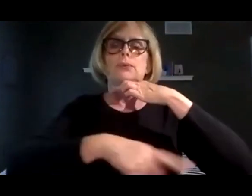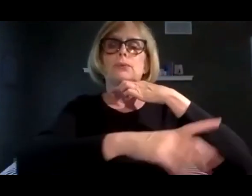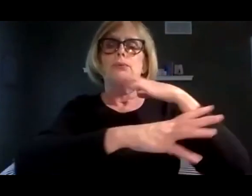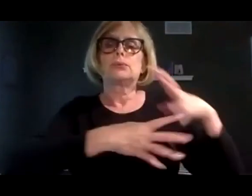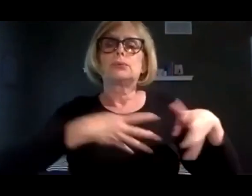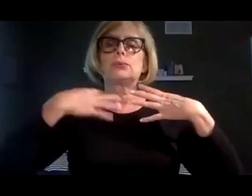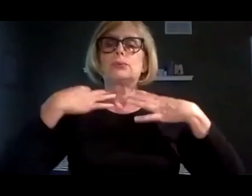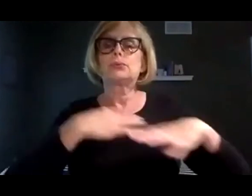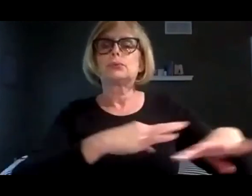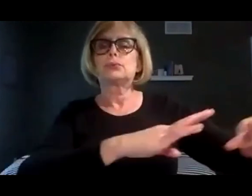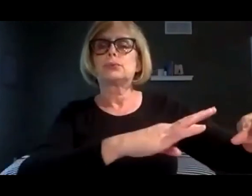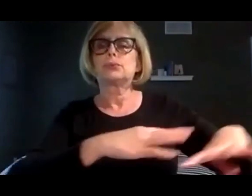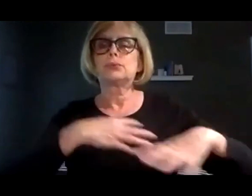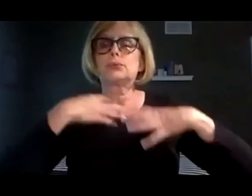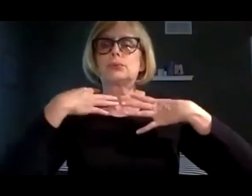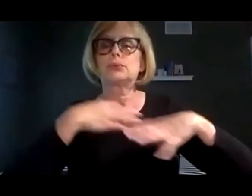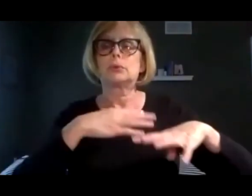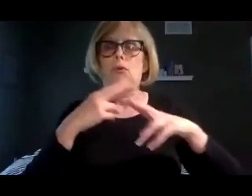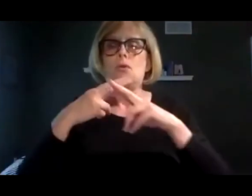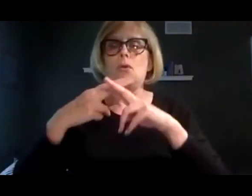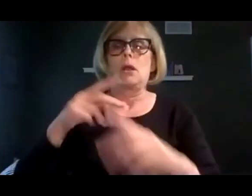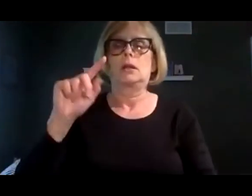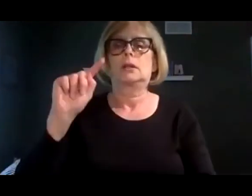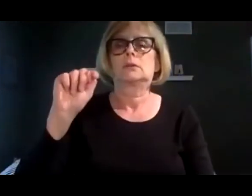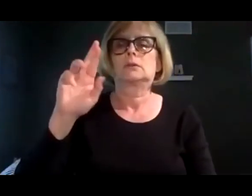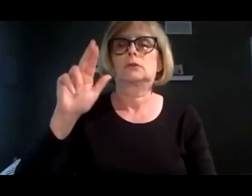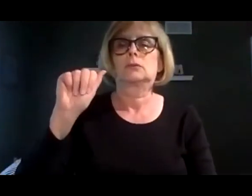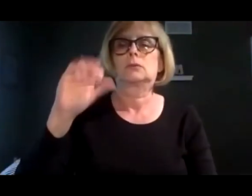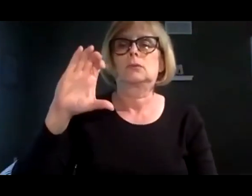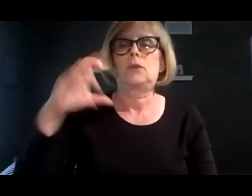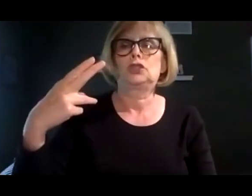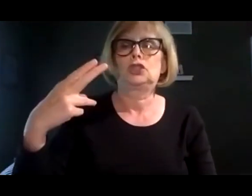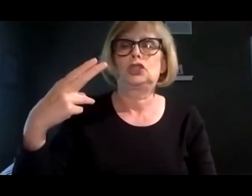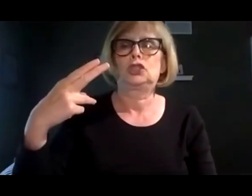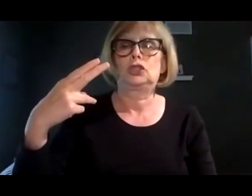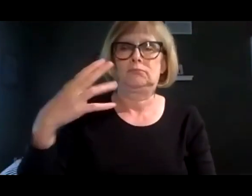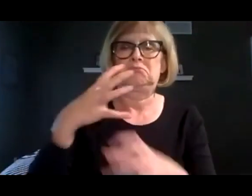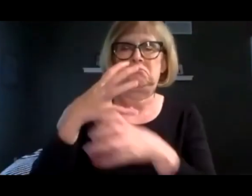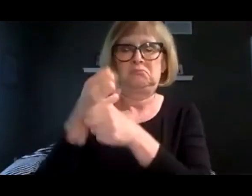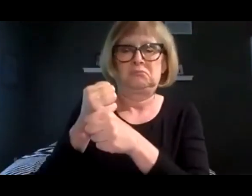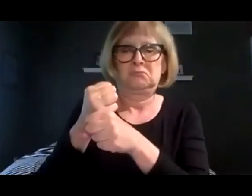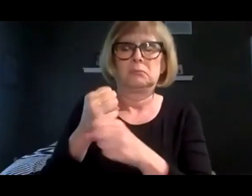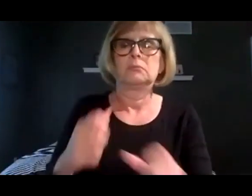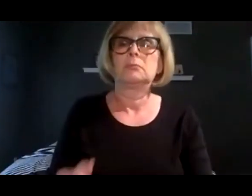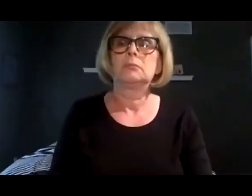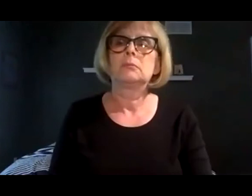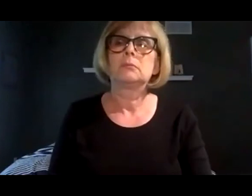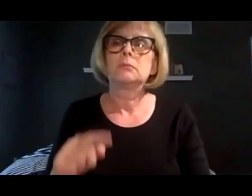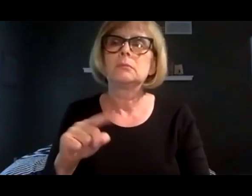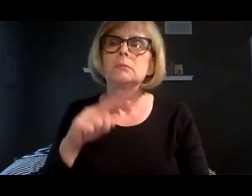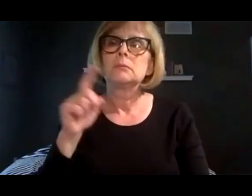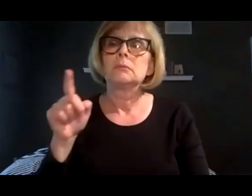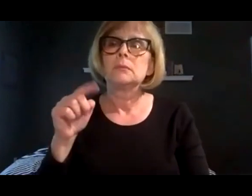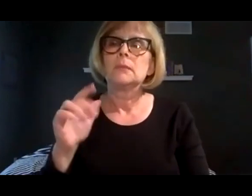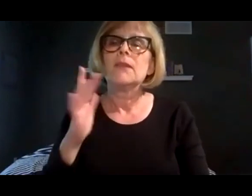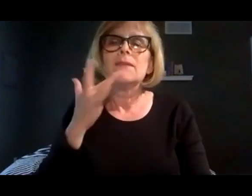And that's where the air goes back and forth. It's called a trach.